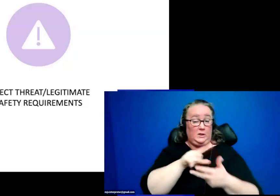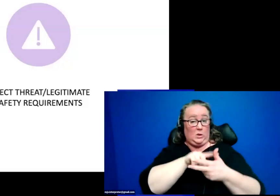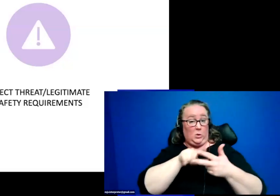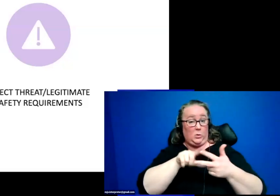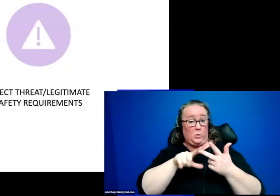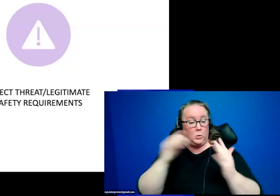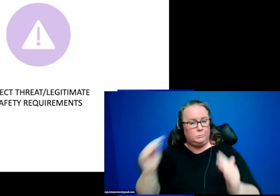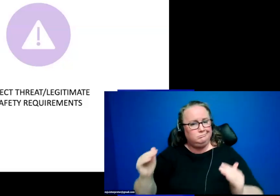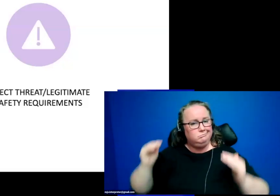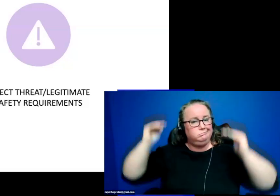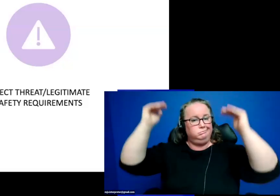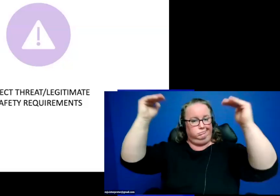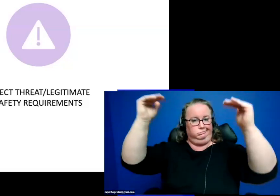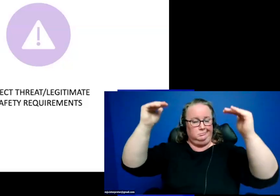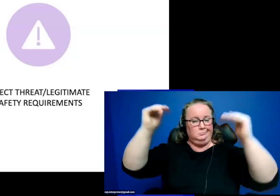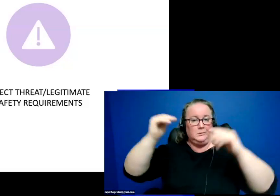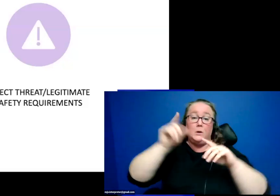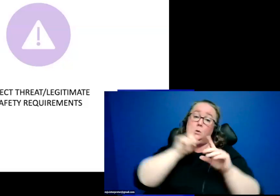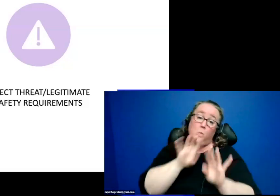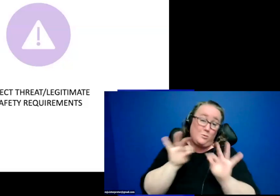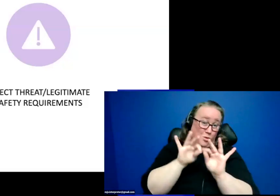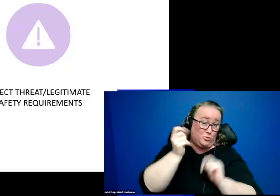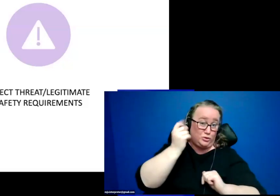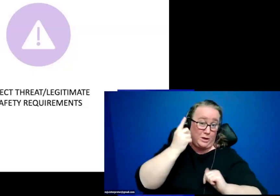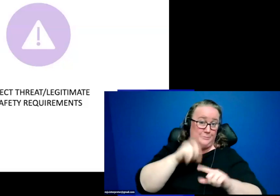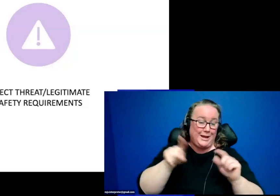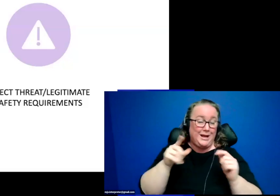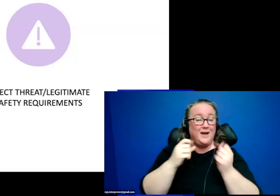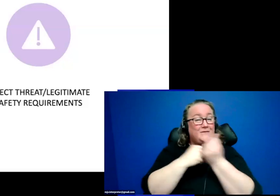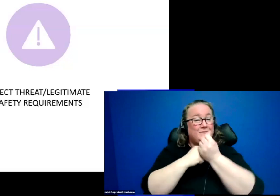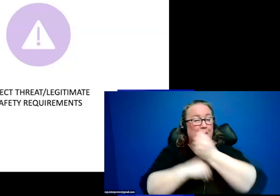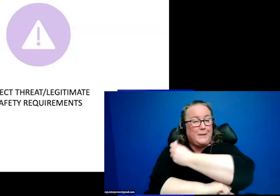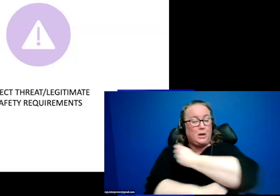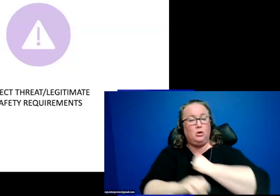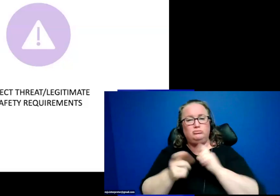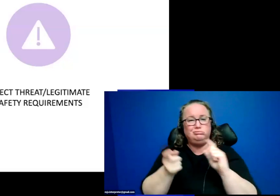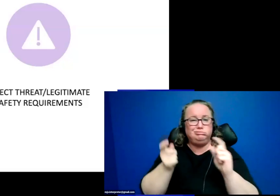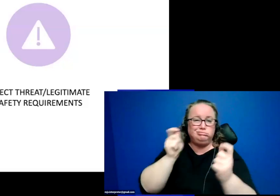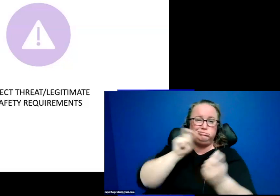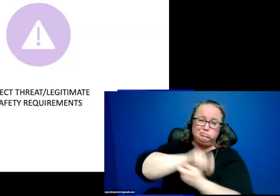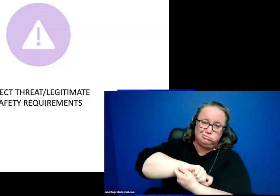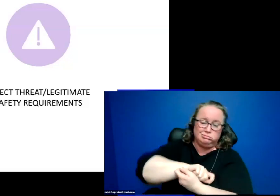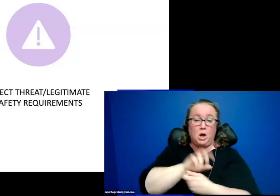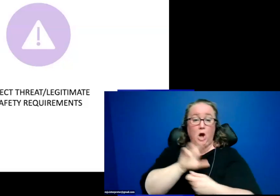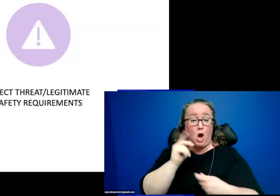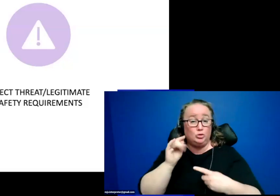so it's important to understand that. But a fundamental alteration really is just saying like, this would completely change what we're doing.